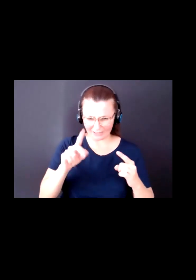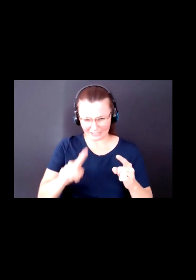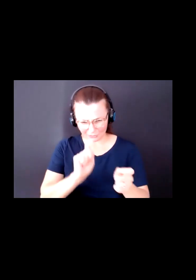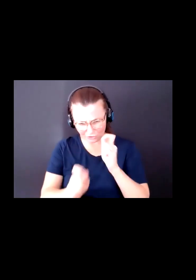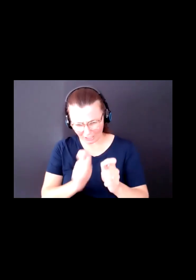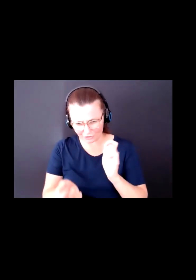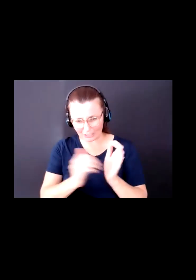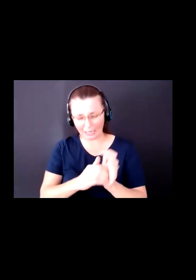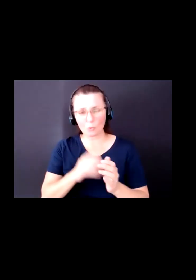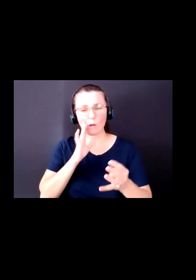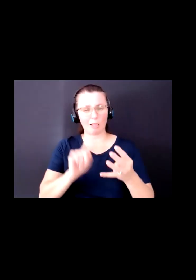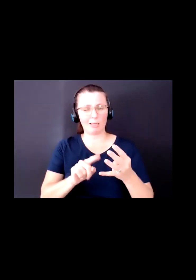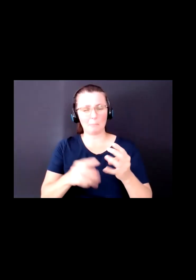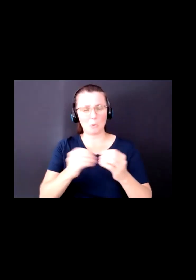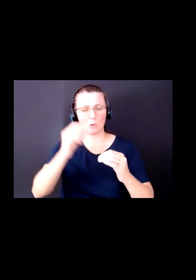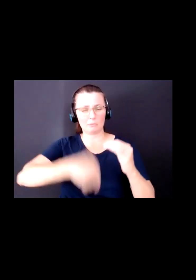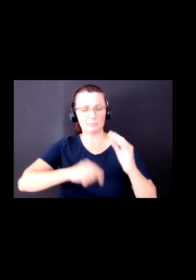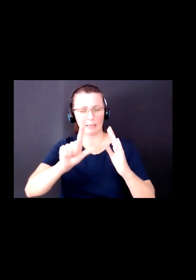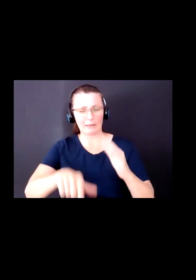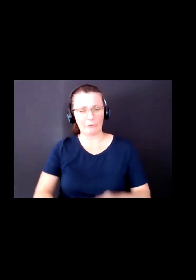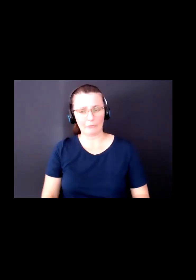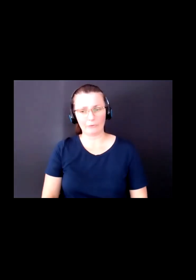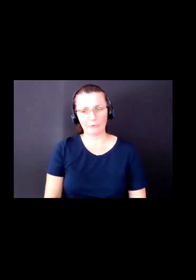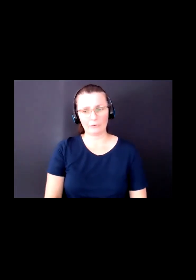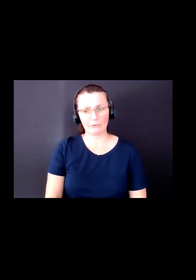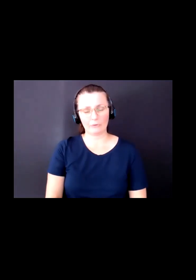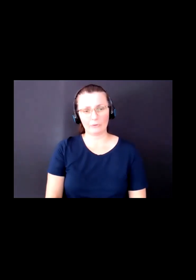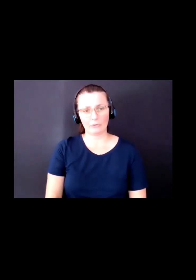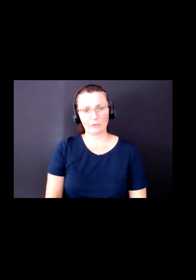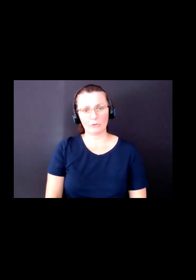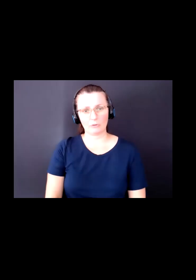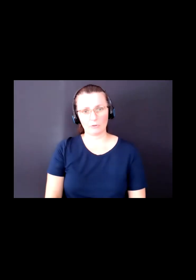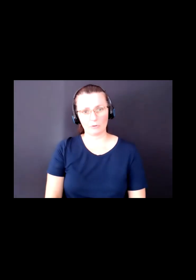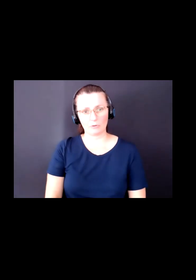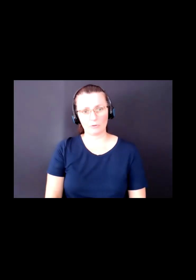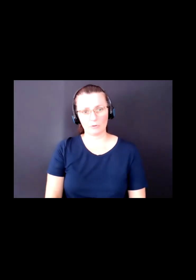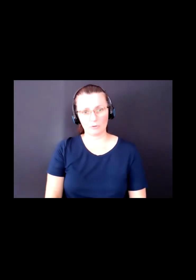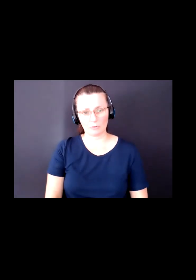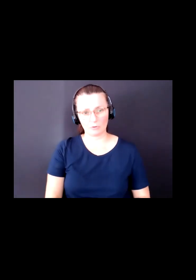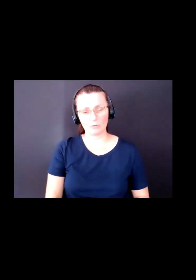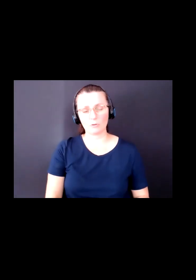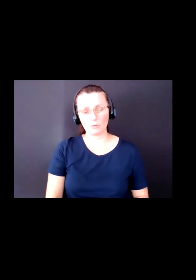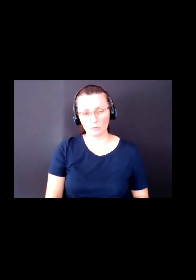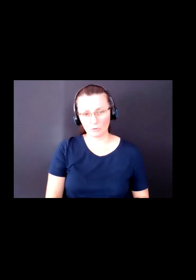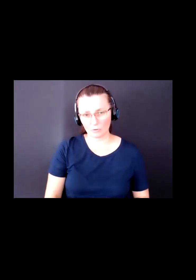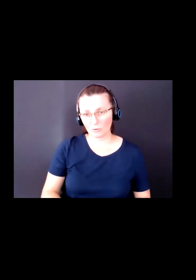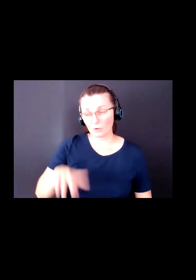detail. So, a good way for a government agency or a place of public accommodation to begin tackling the issue